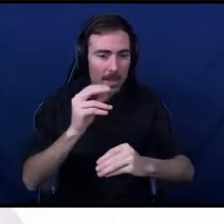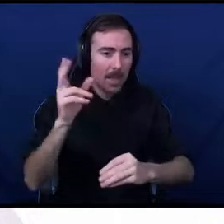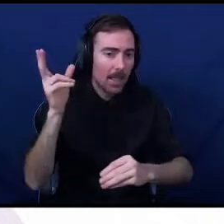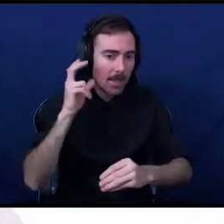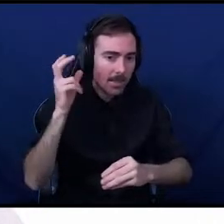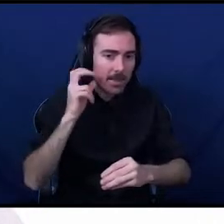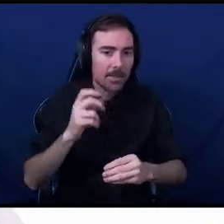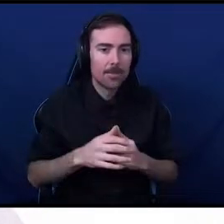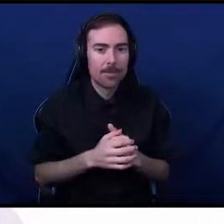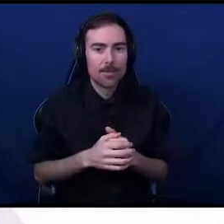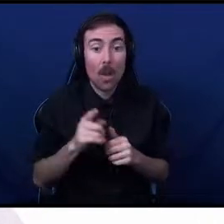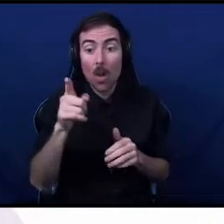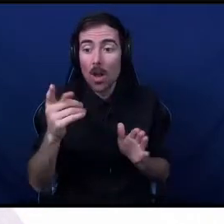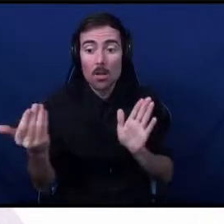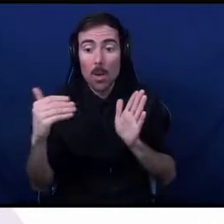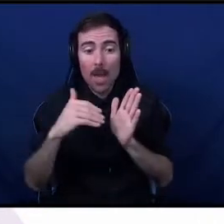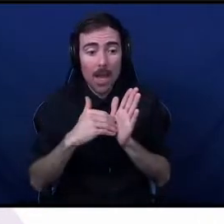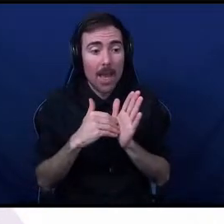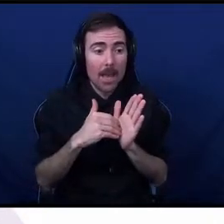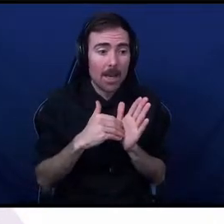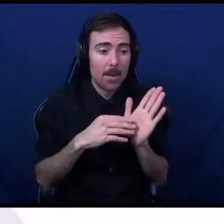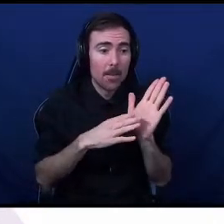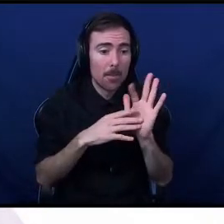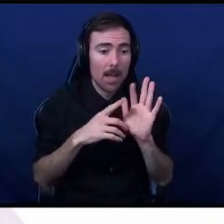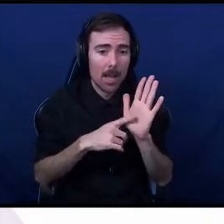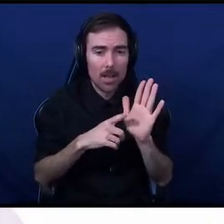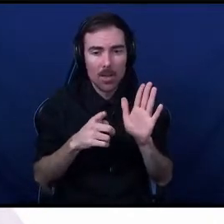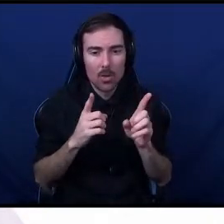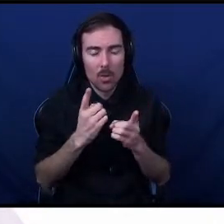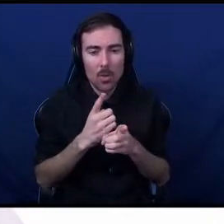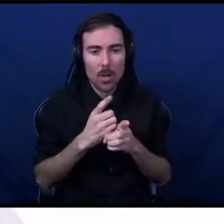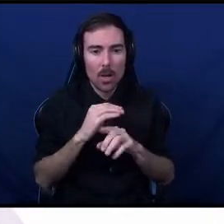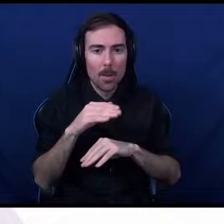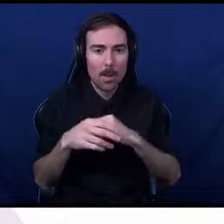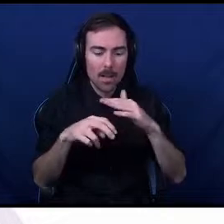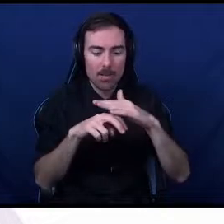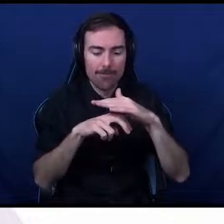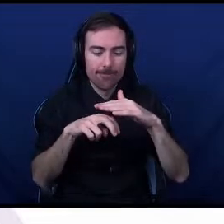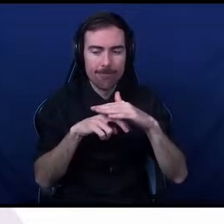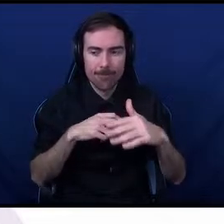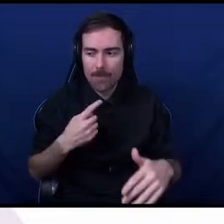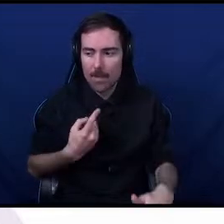thing now to the COVID sort of isolation period, and zoom sort